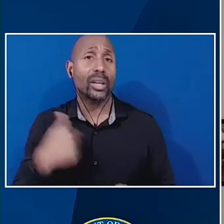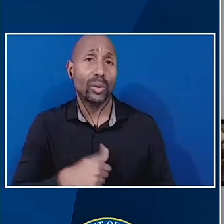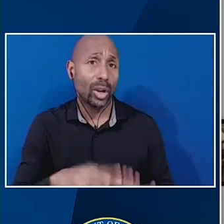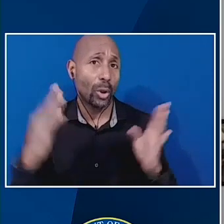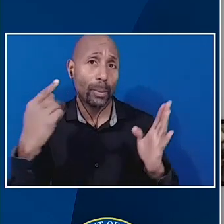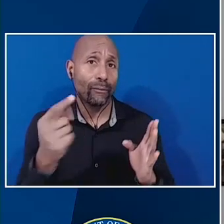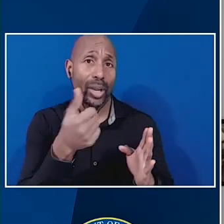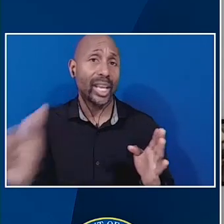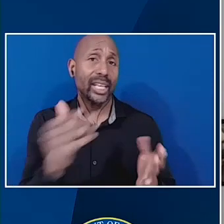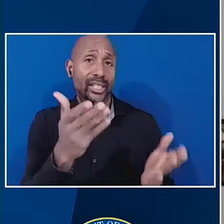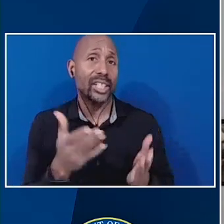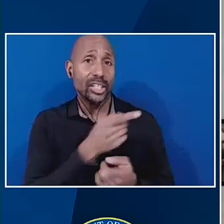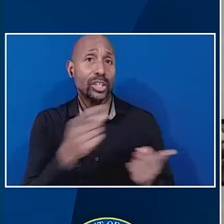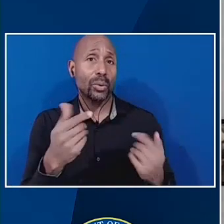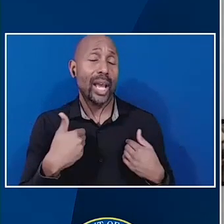and we'll look at that when we come back.